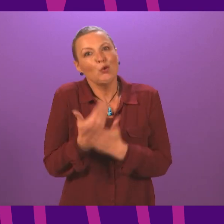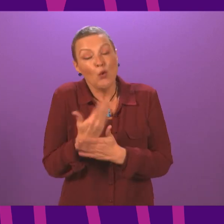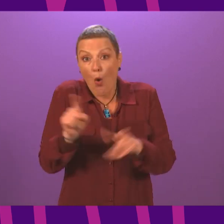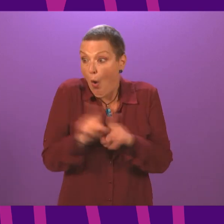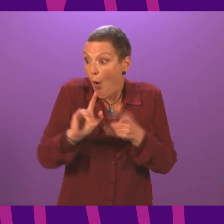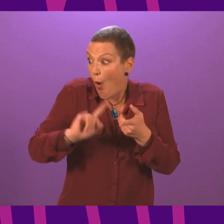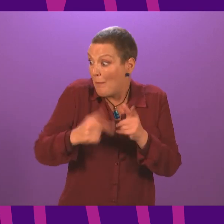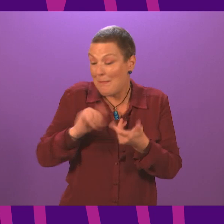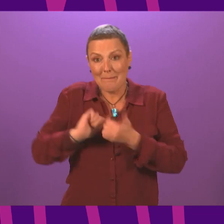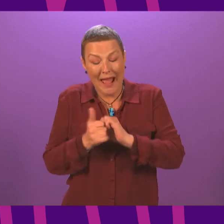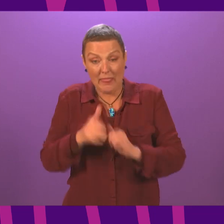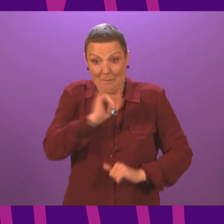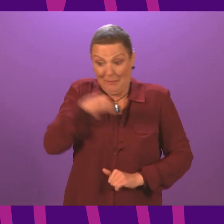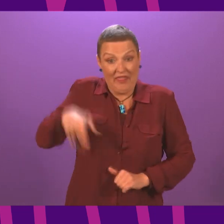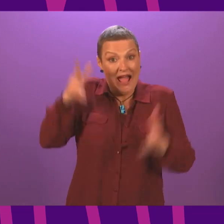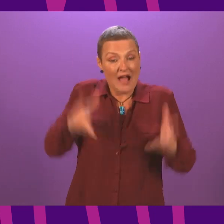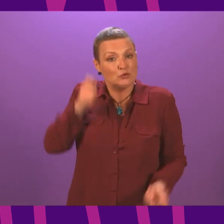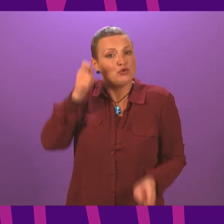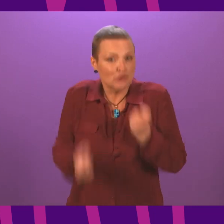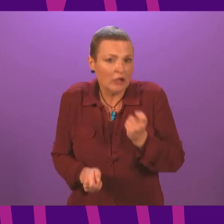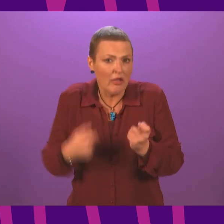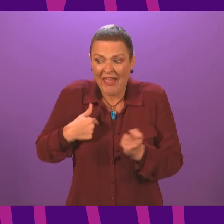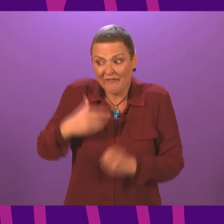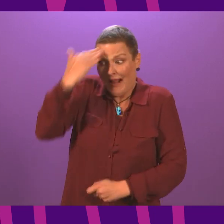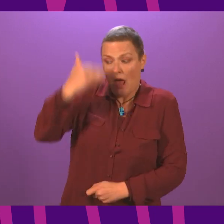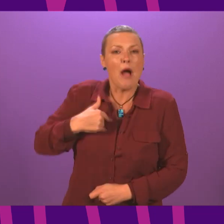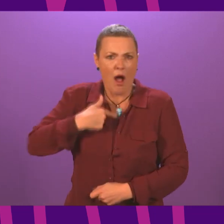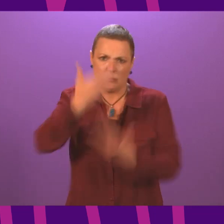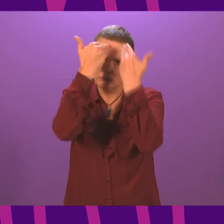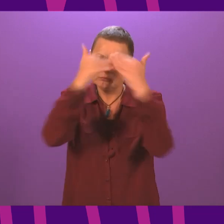partners to the extent that they would change the timetables, I will, of course, update Parliament